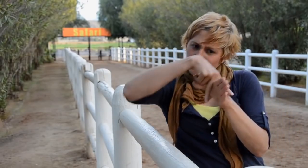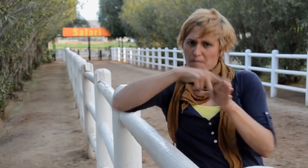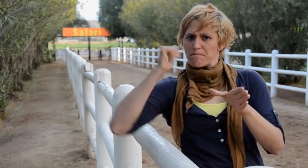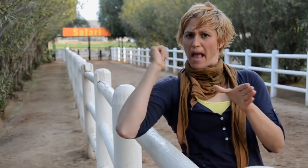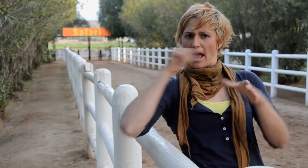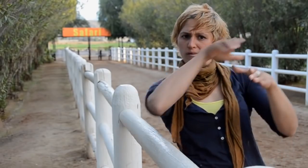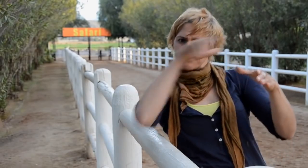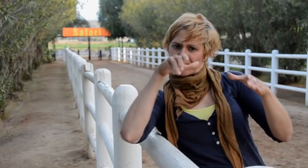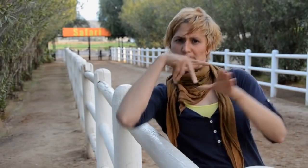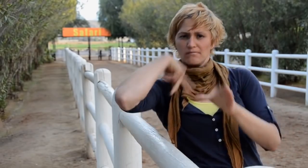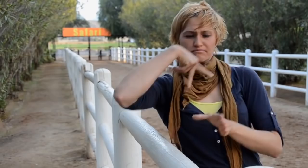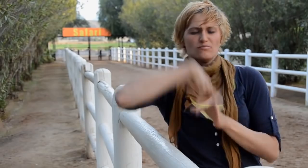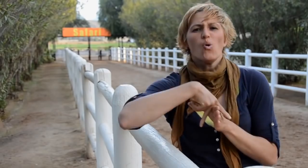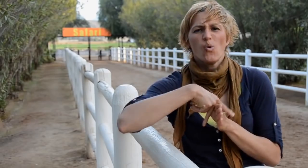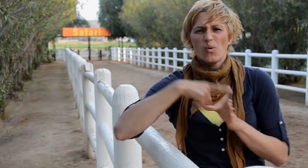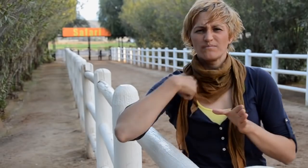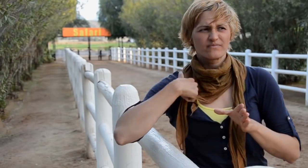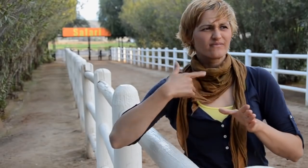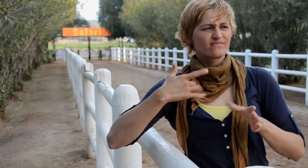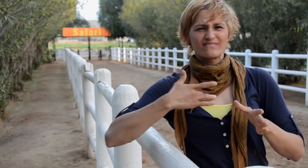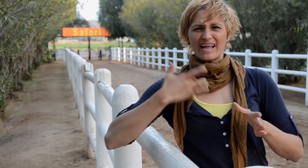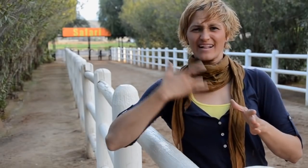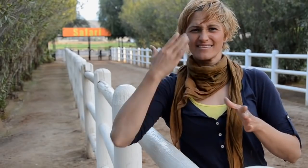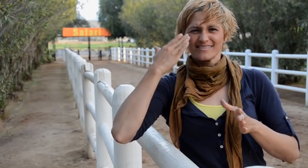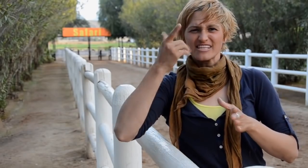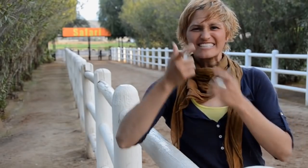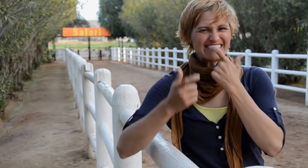The sitting position is different; feeling the bone so sitting further back brings a softer cushion seat.